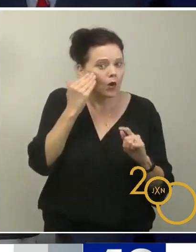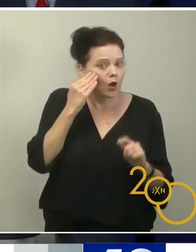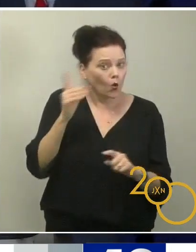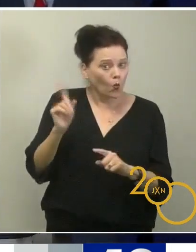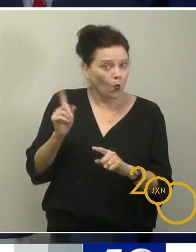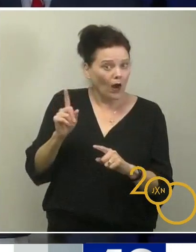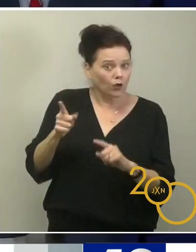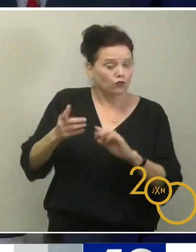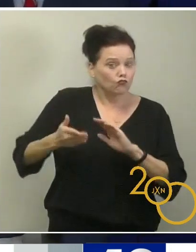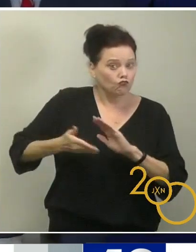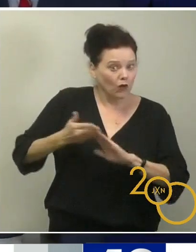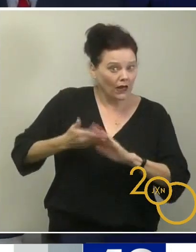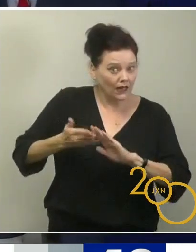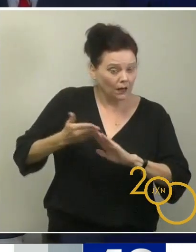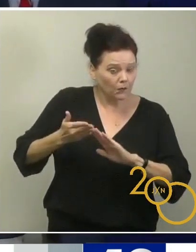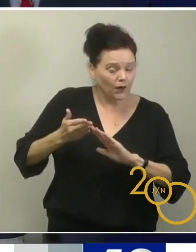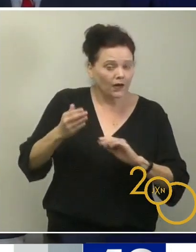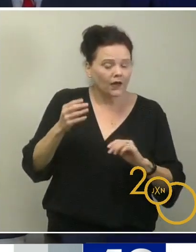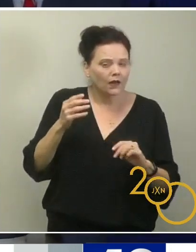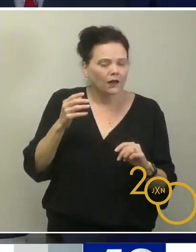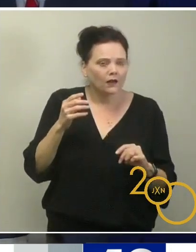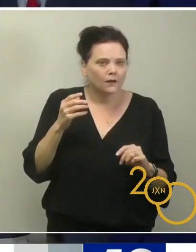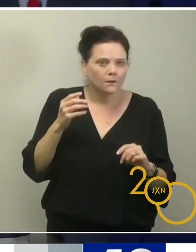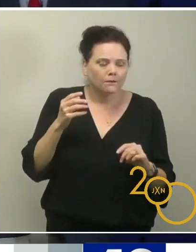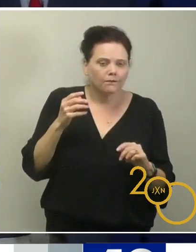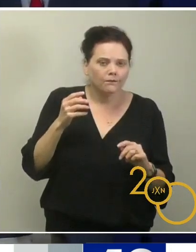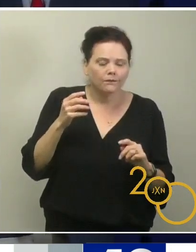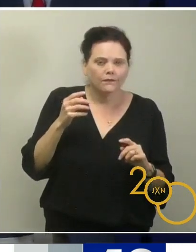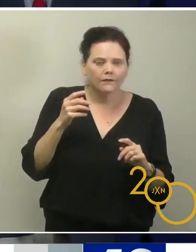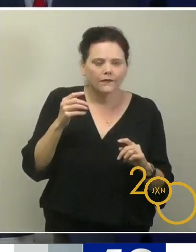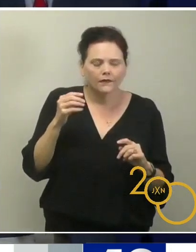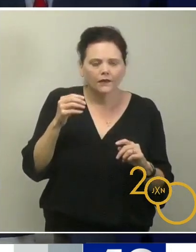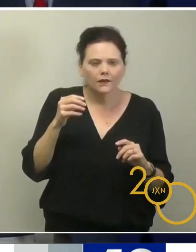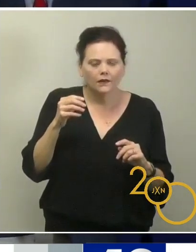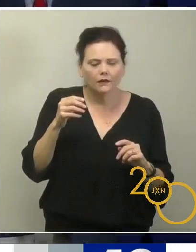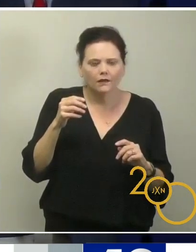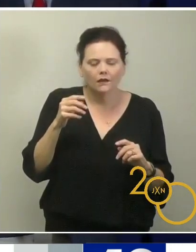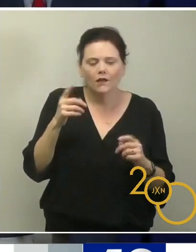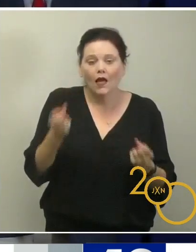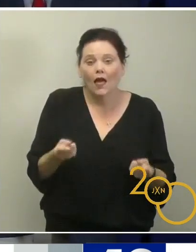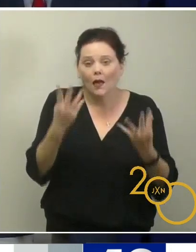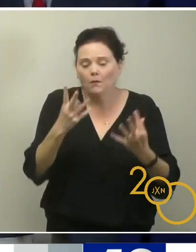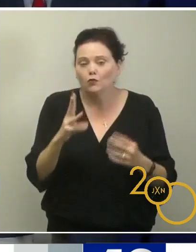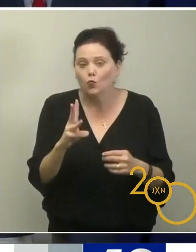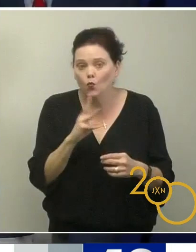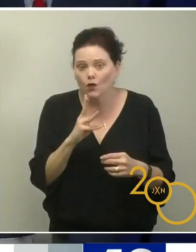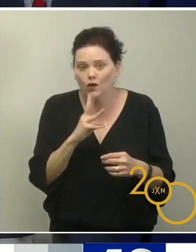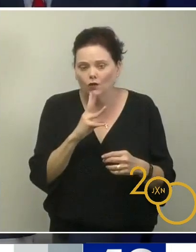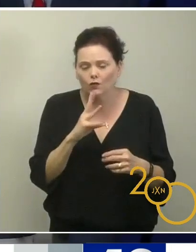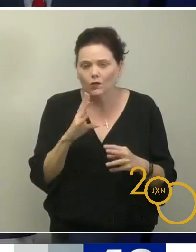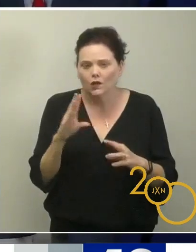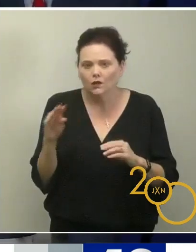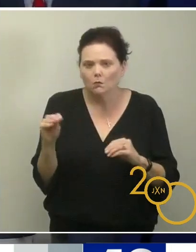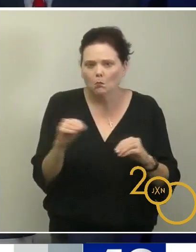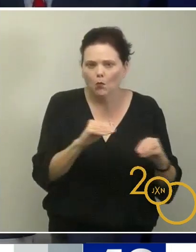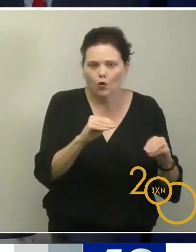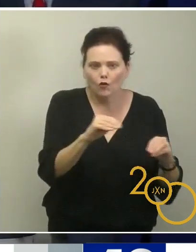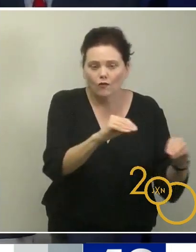OPERATING AT ALL. WE WILL FIND OUT. WE DO KNOW IS WHERE IT IS